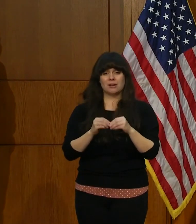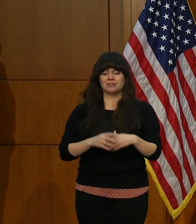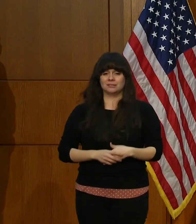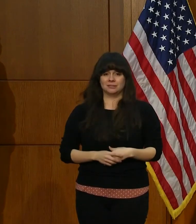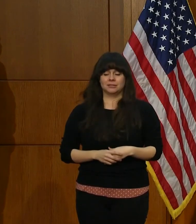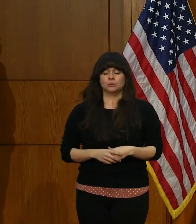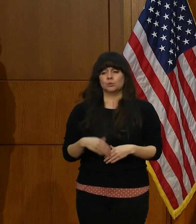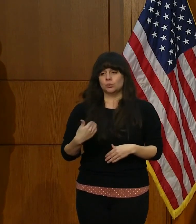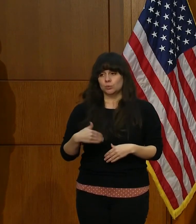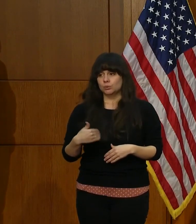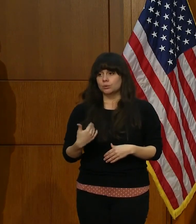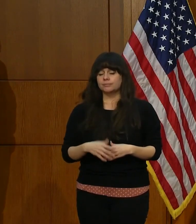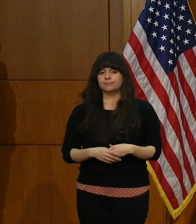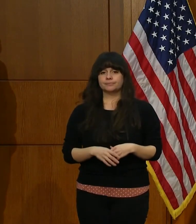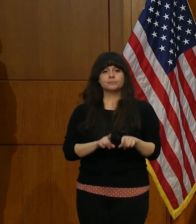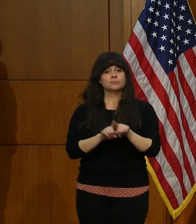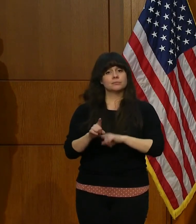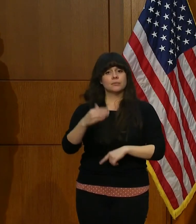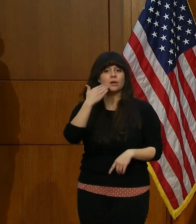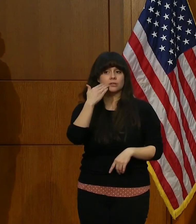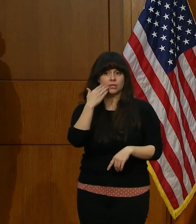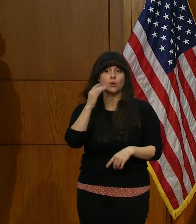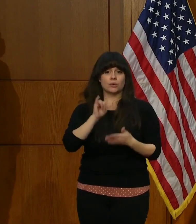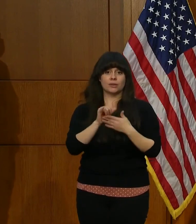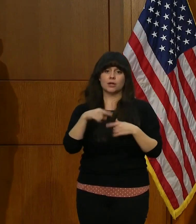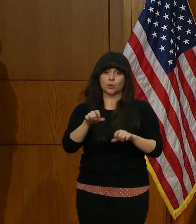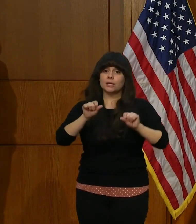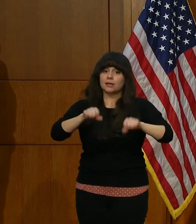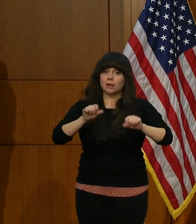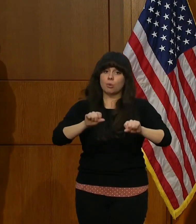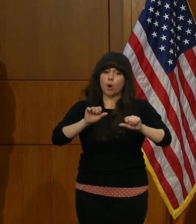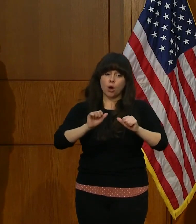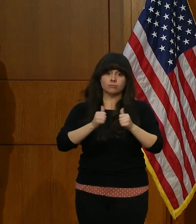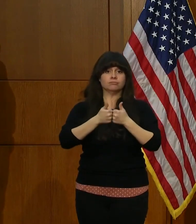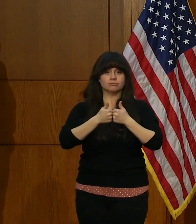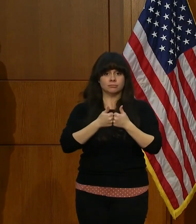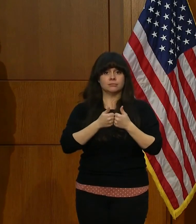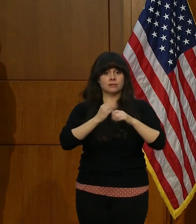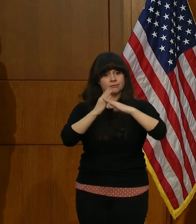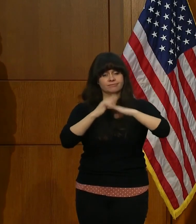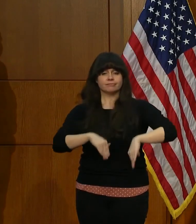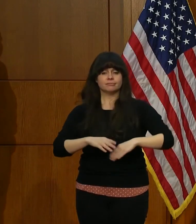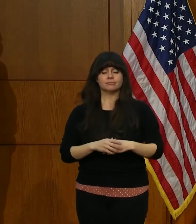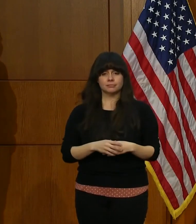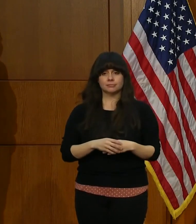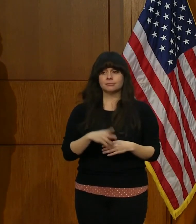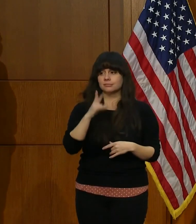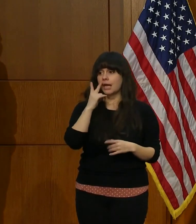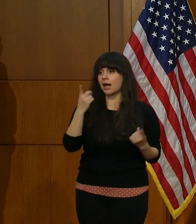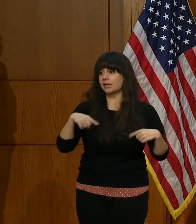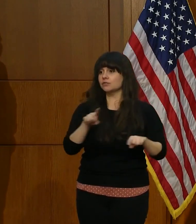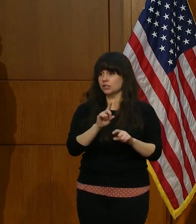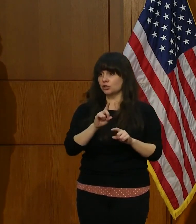YOU TO PUSH EVEN HARDER. I ALSO